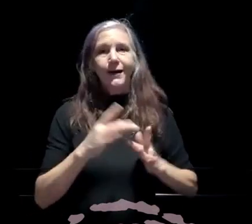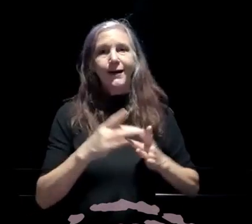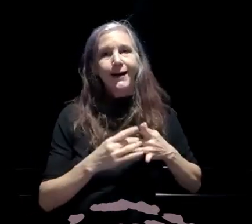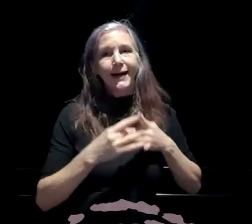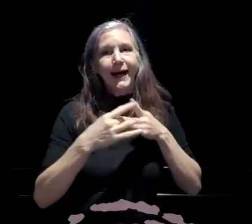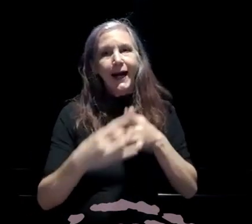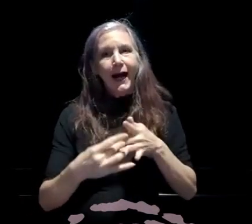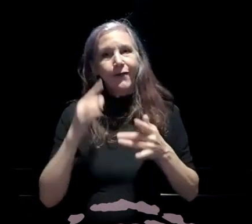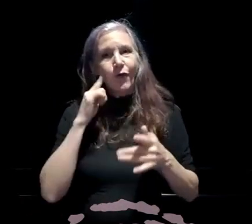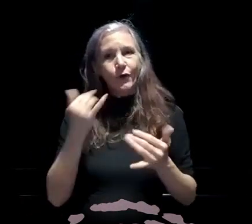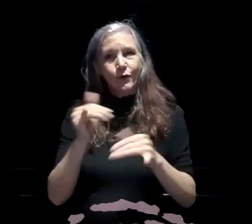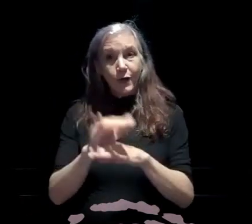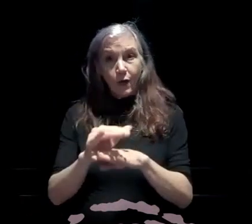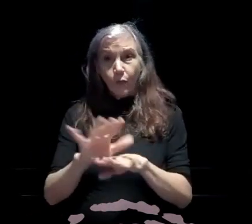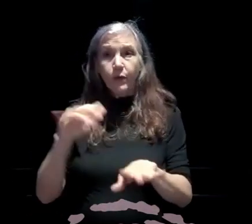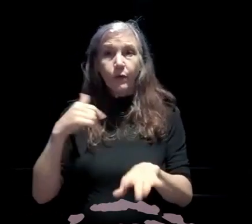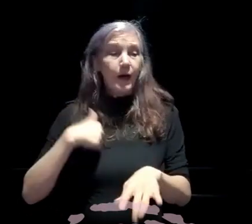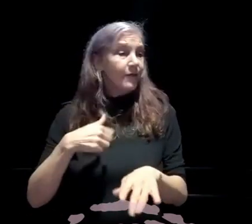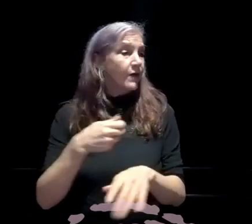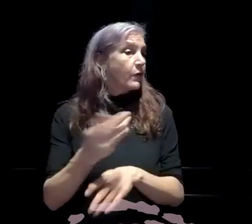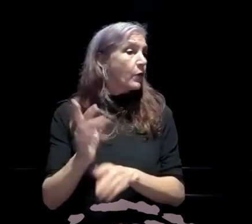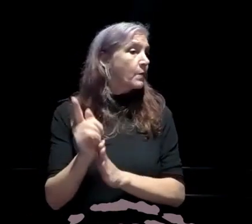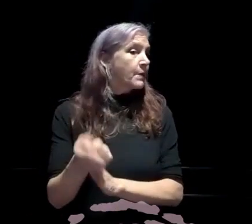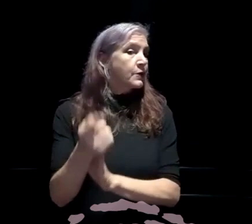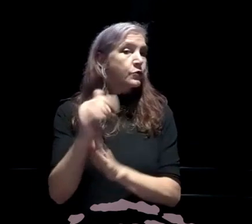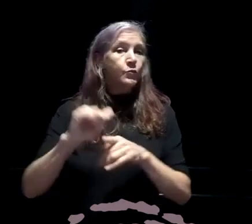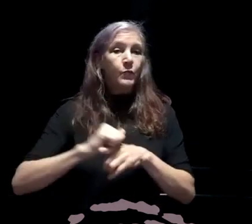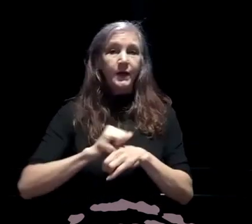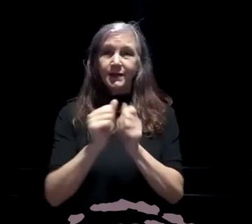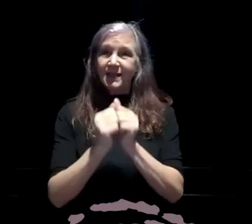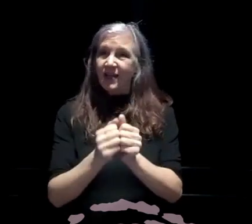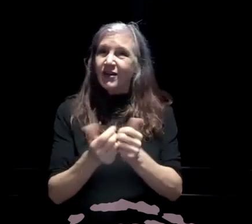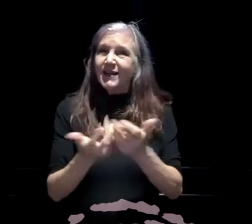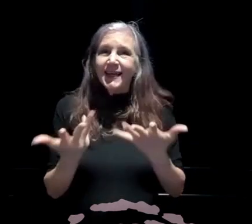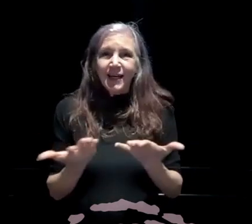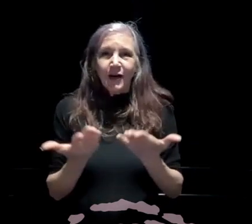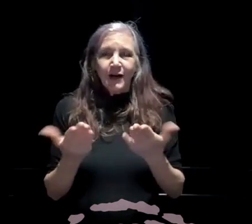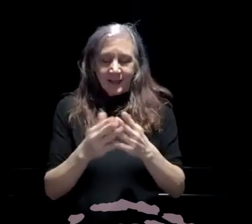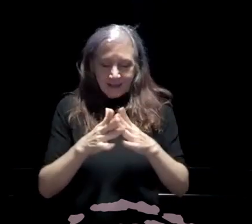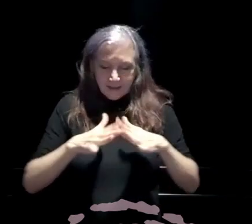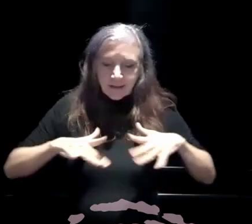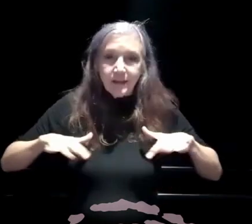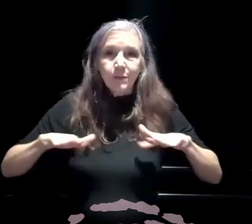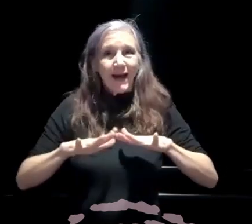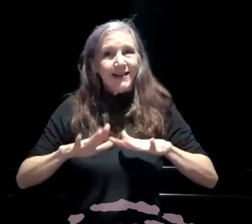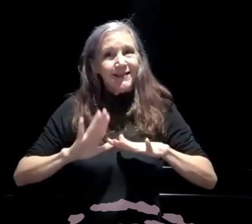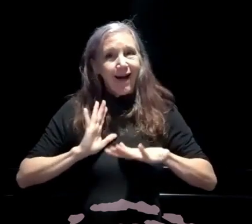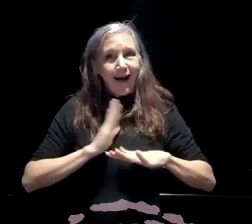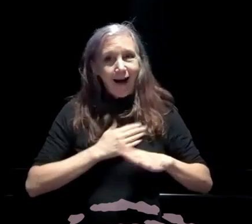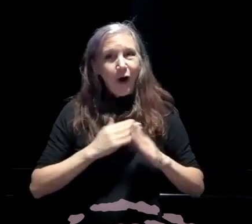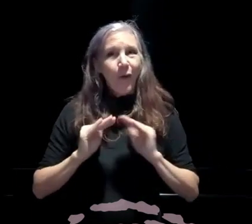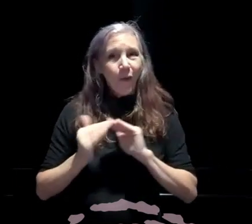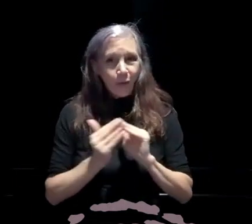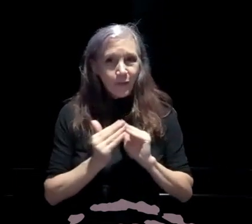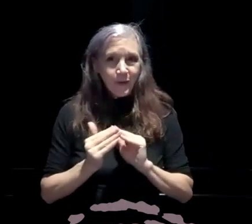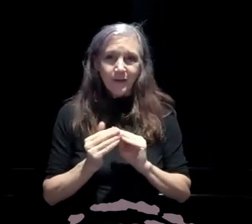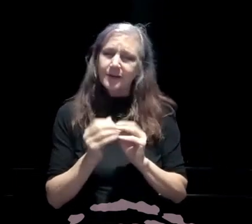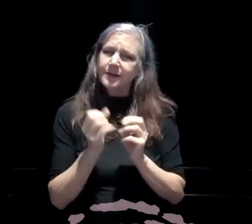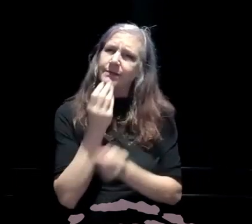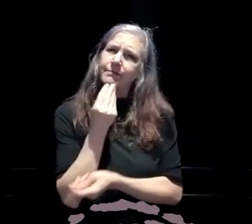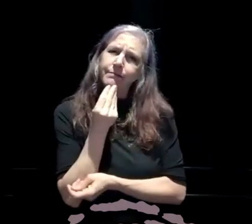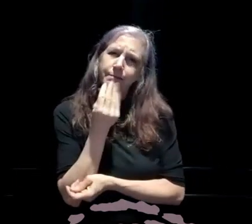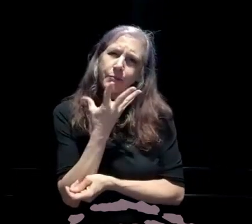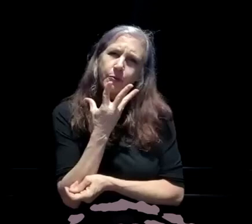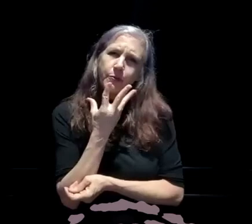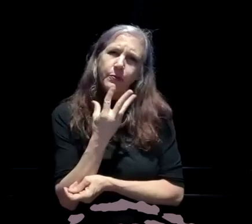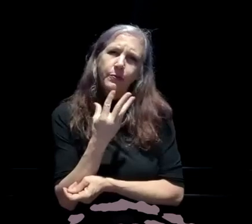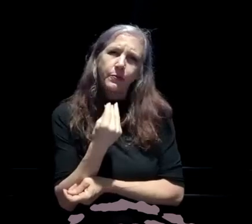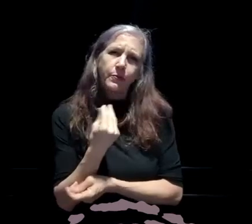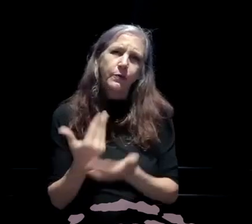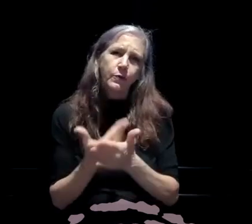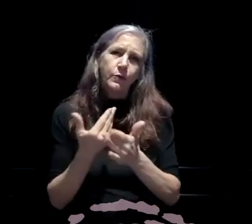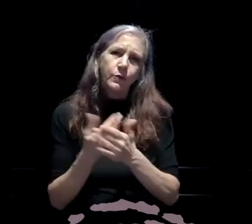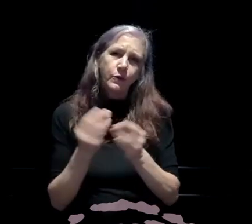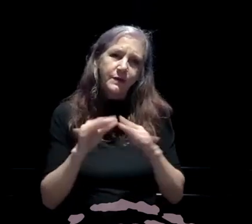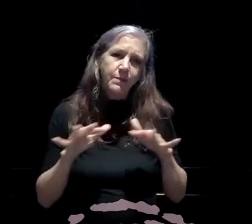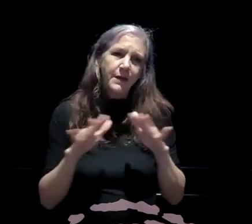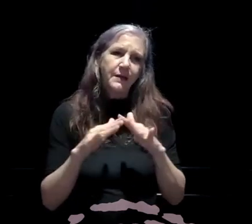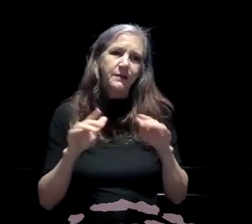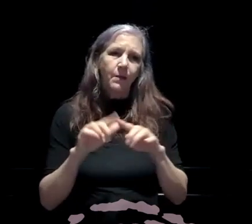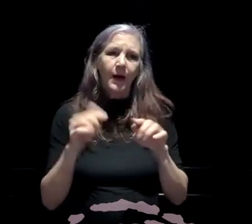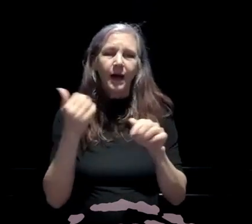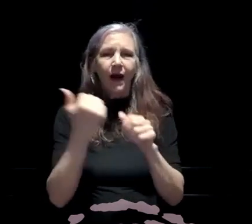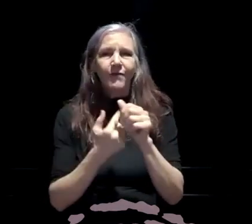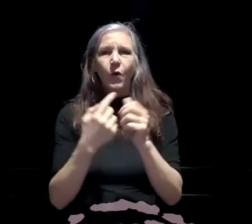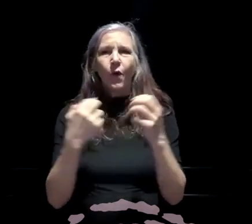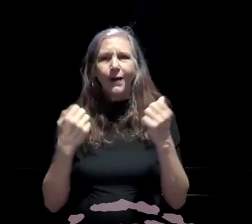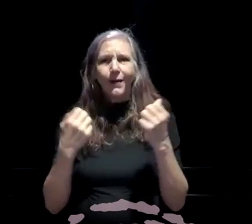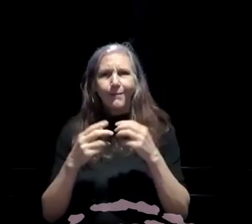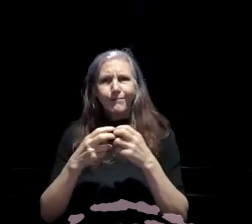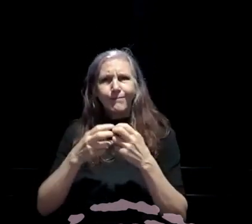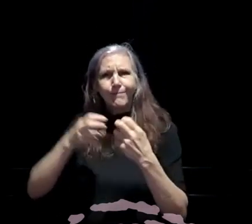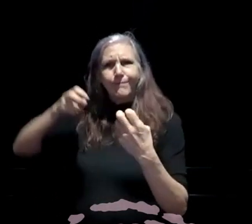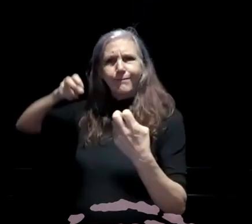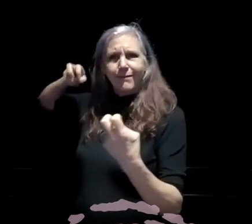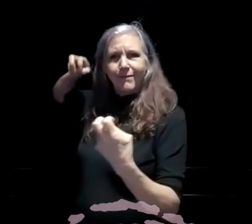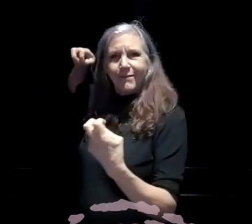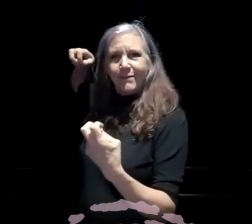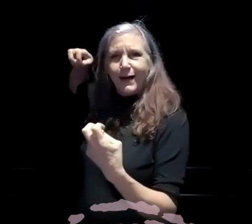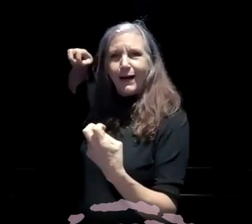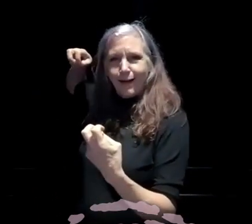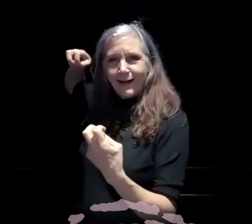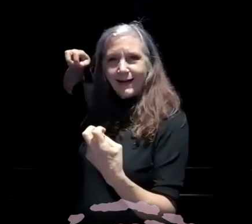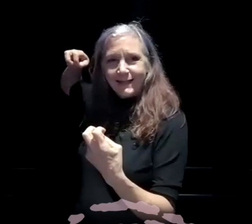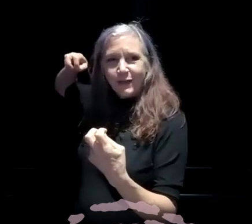We're going to spend a few minutes practicing together here in this space in our community. Now this is a beautiful new space that we're in, but you are much farther away from us than you normally are.